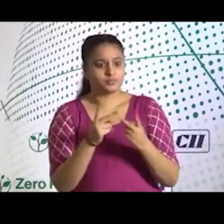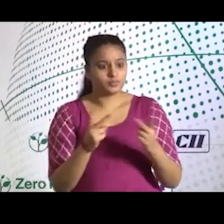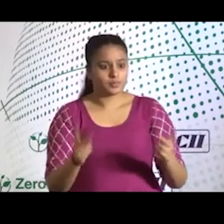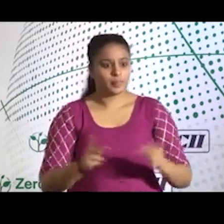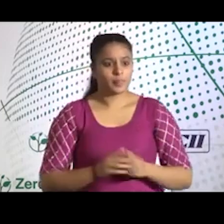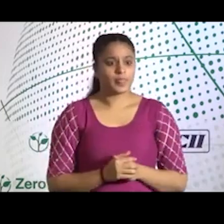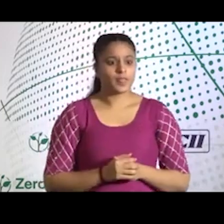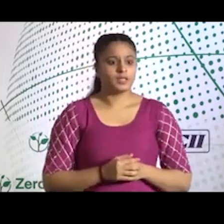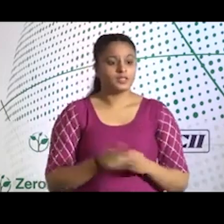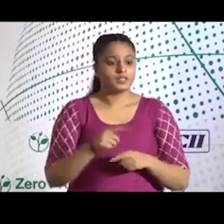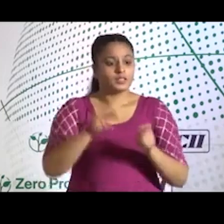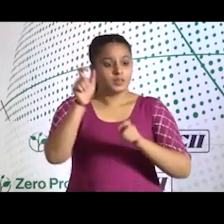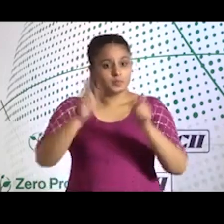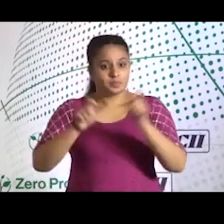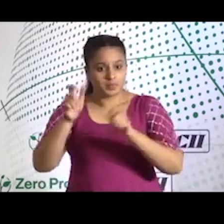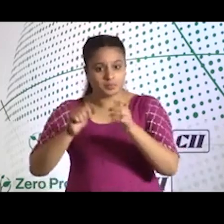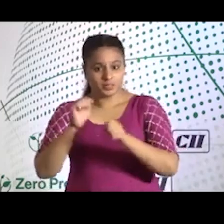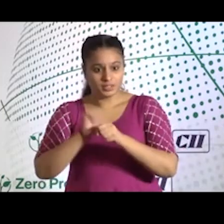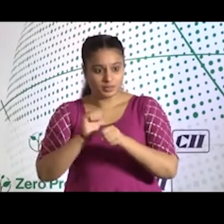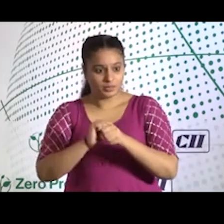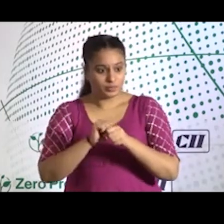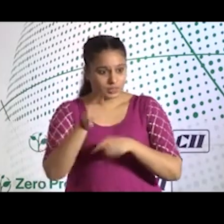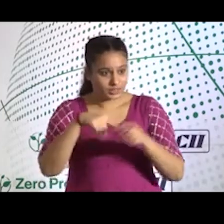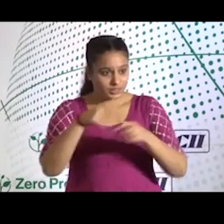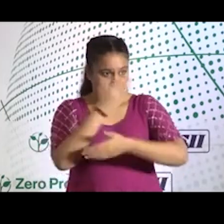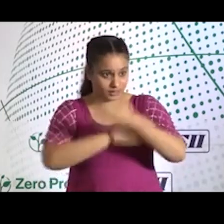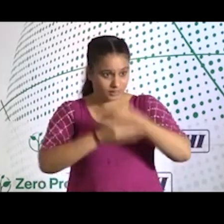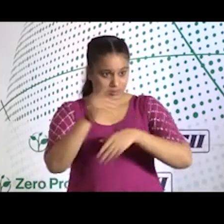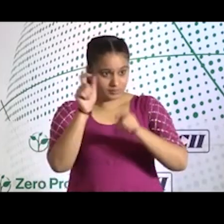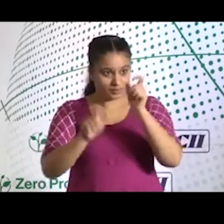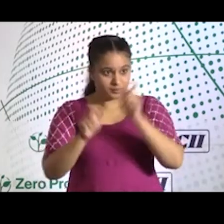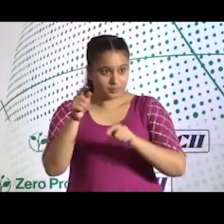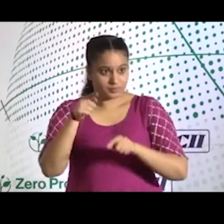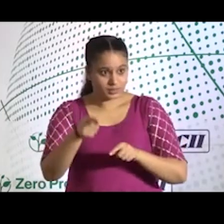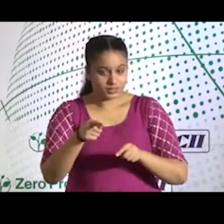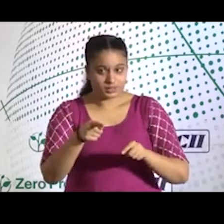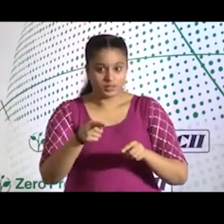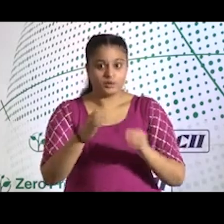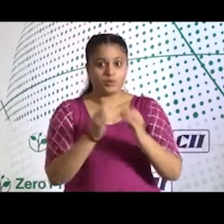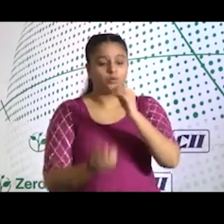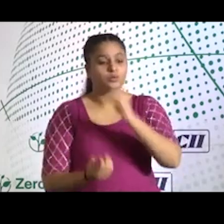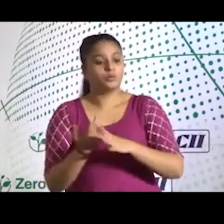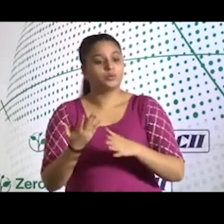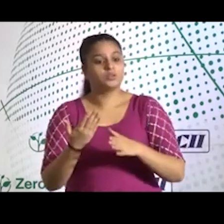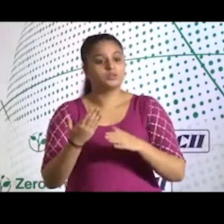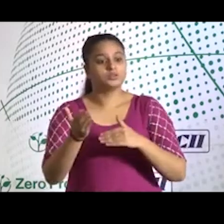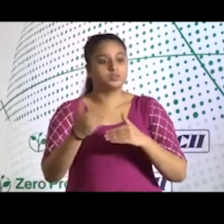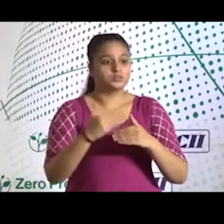the employee with disability who is going to come through your organization will come unprepared.